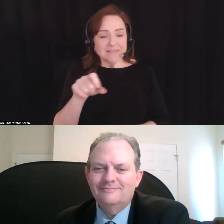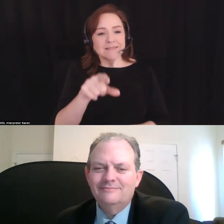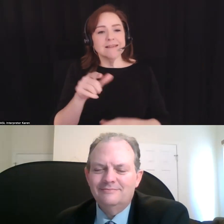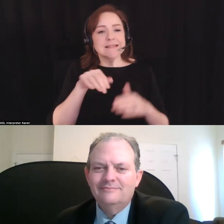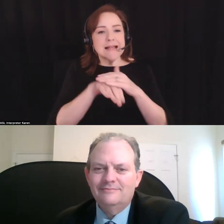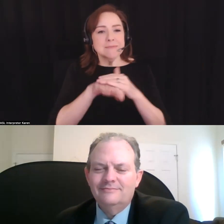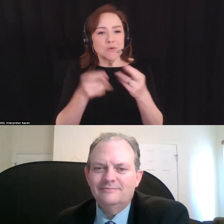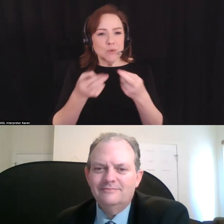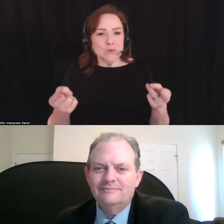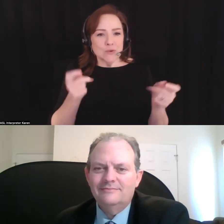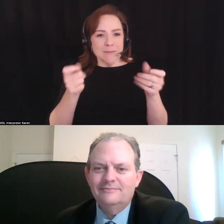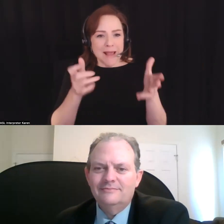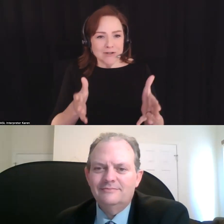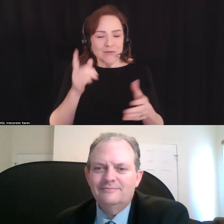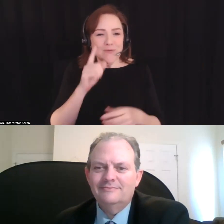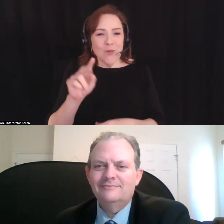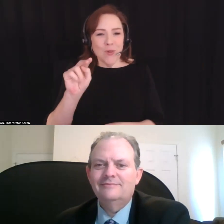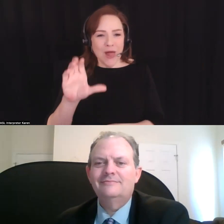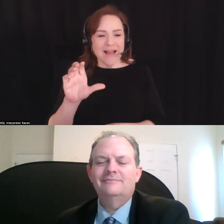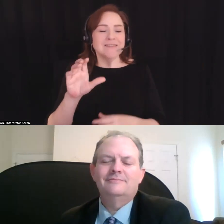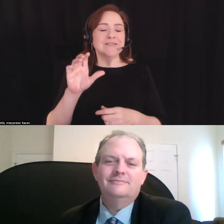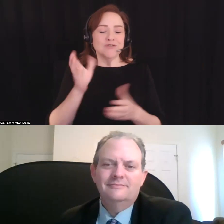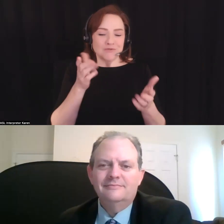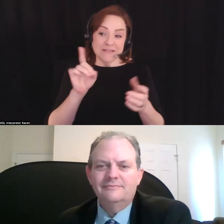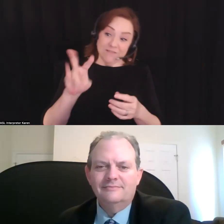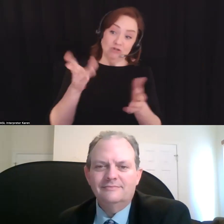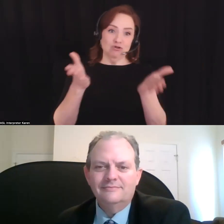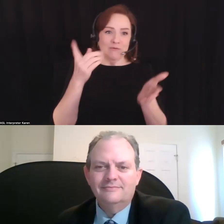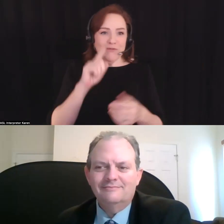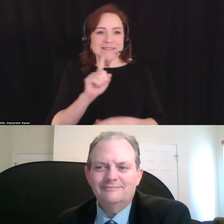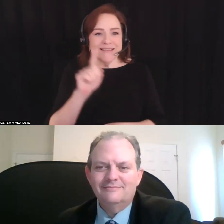for the deaf and hard of Hearing in the North North Carolina Department of Health and Human